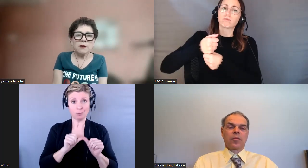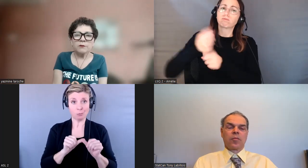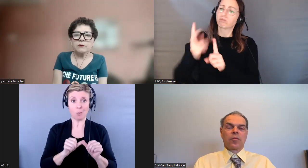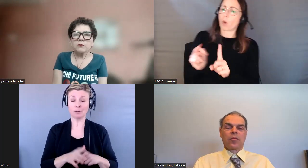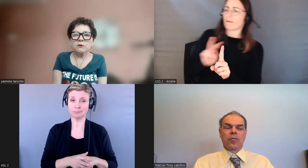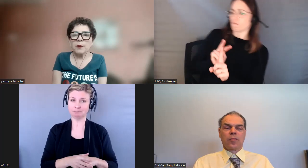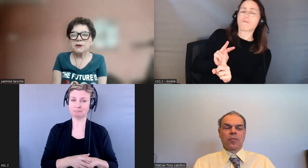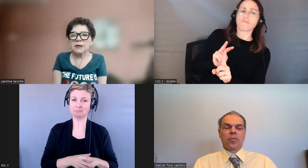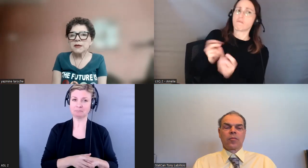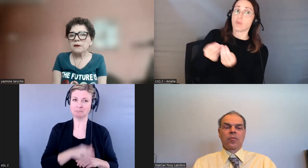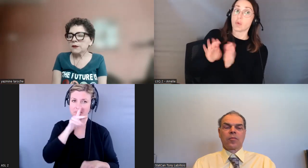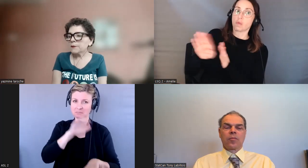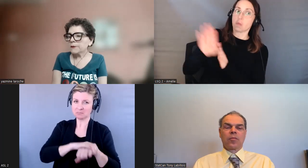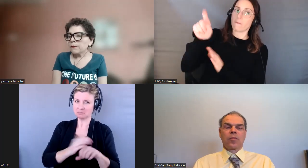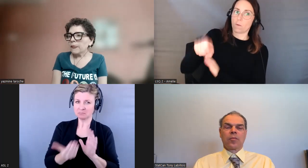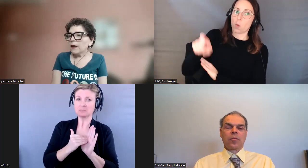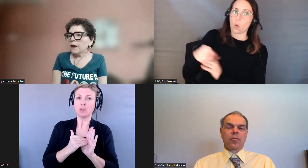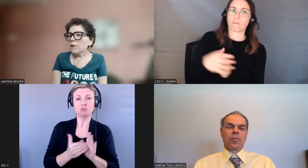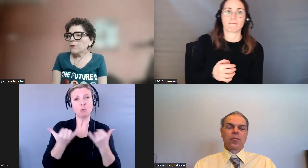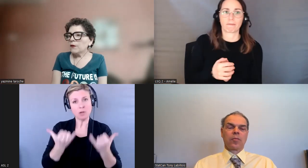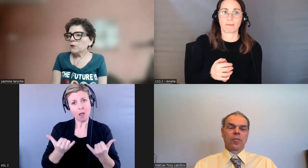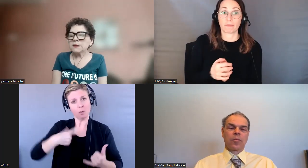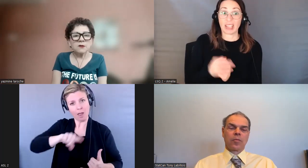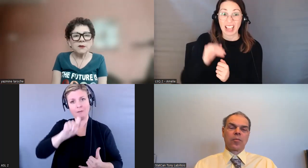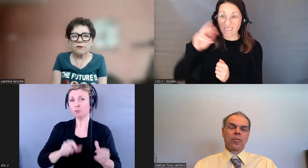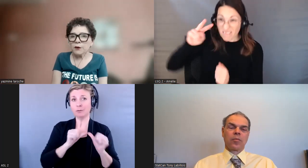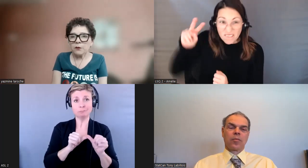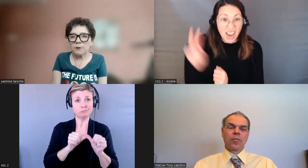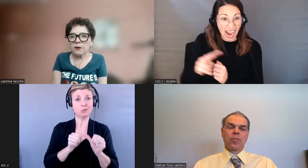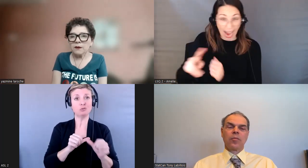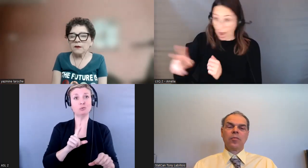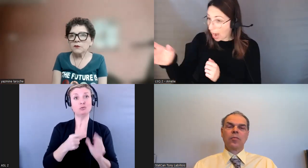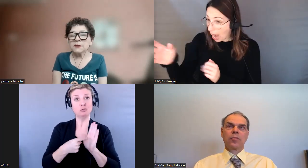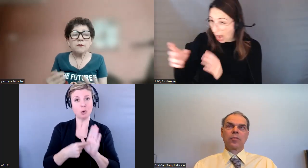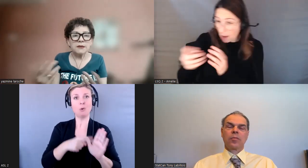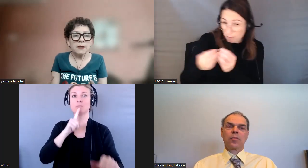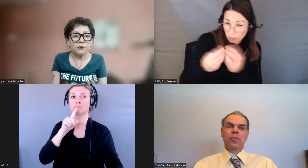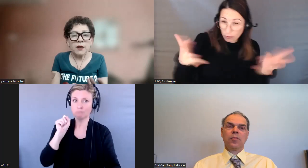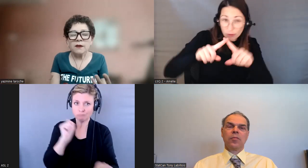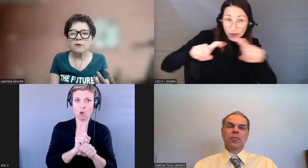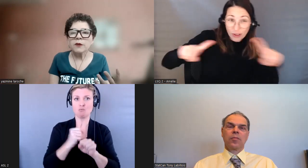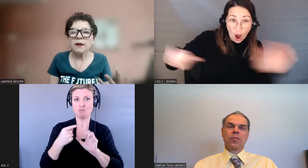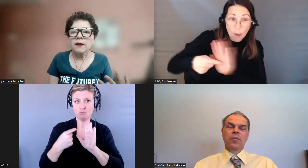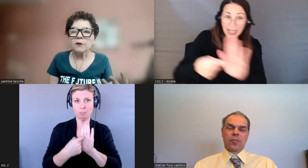of true representation uh we still don't have enough people who self-identified with by